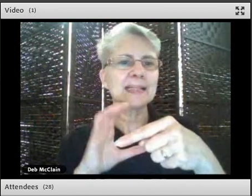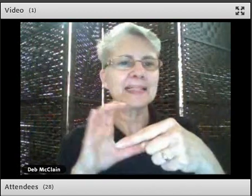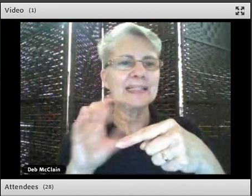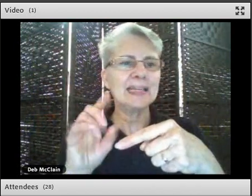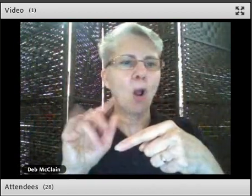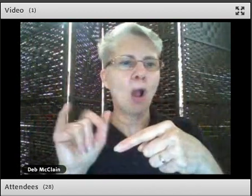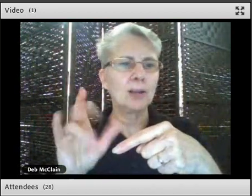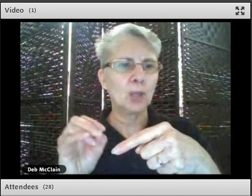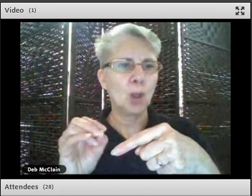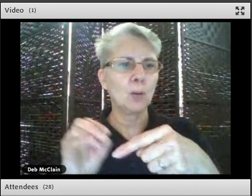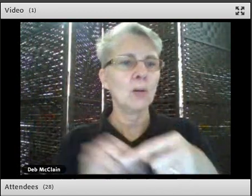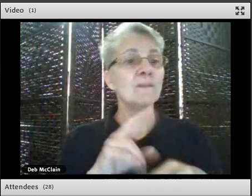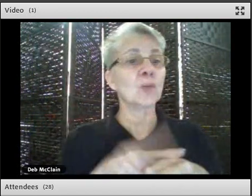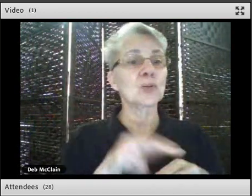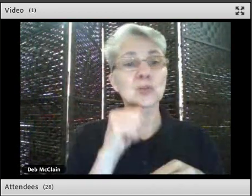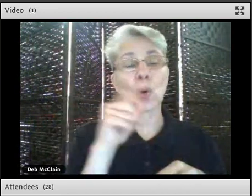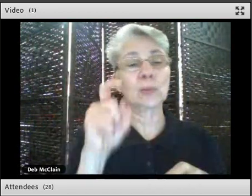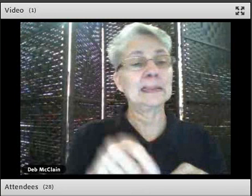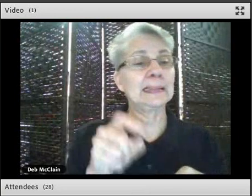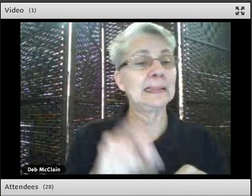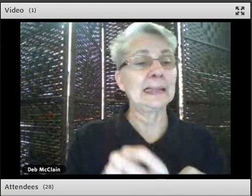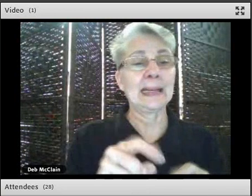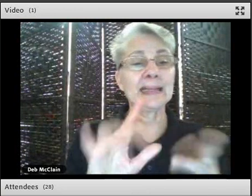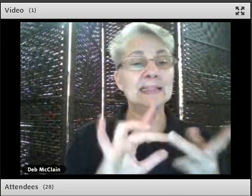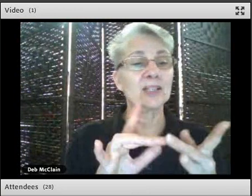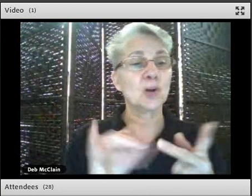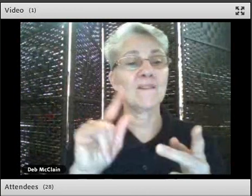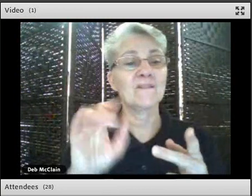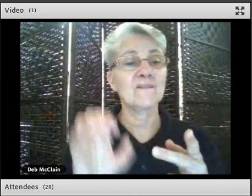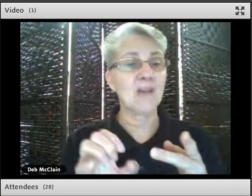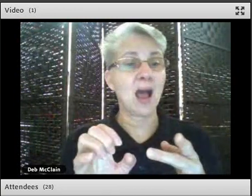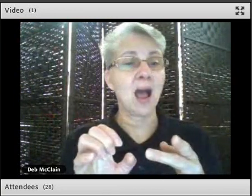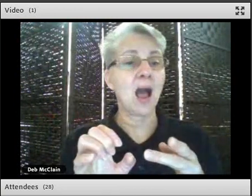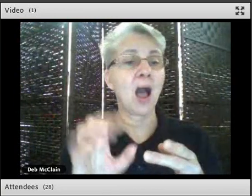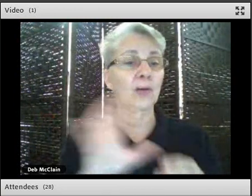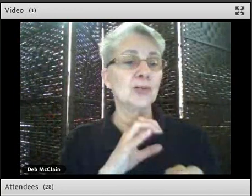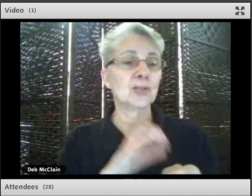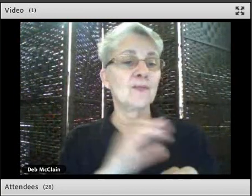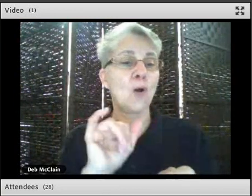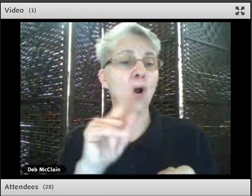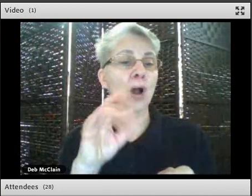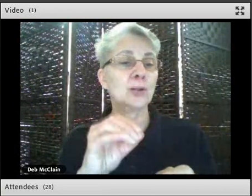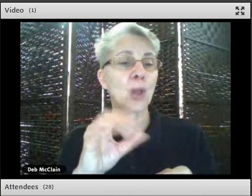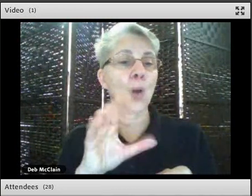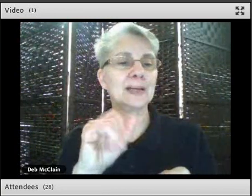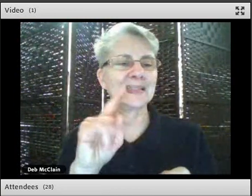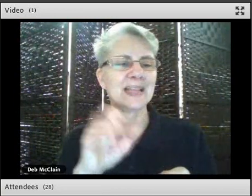And then, we'll talk more about this a little bit later, but if you've got streaming or downloadable,